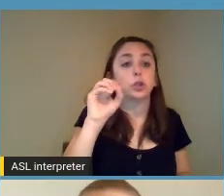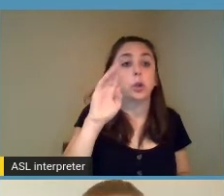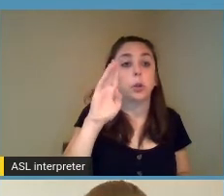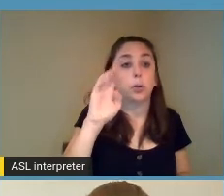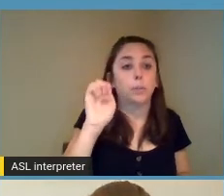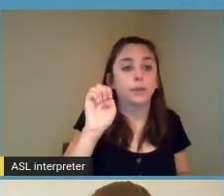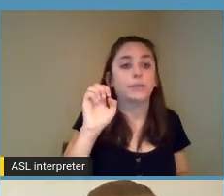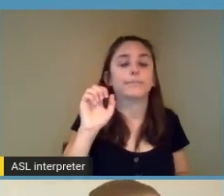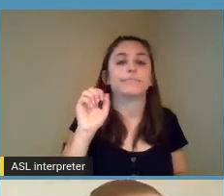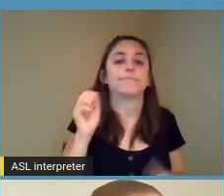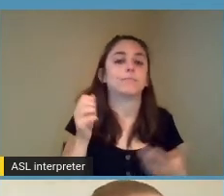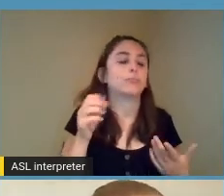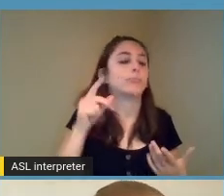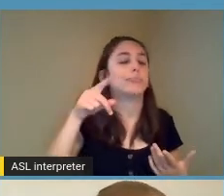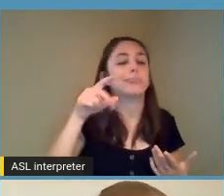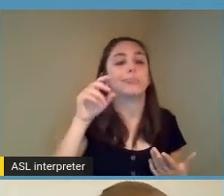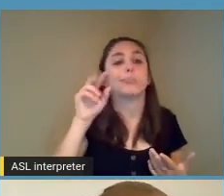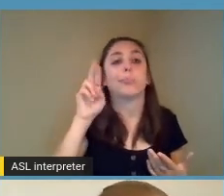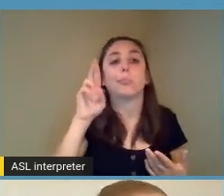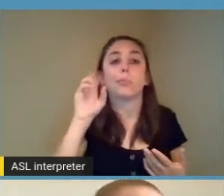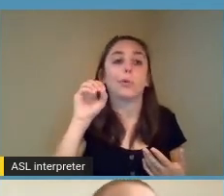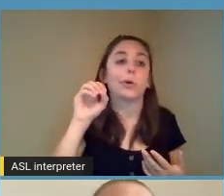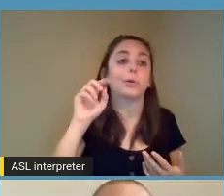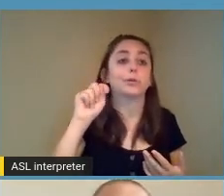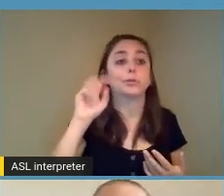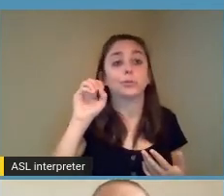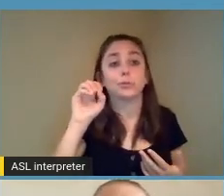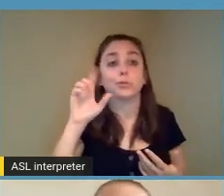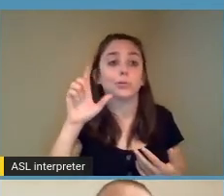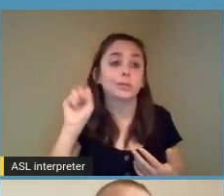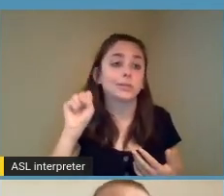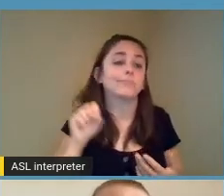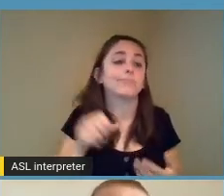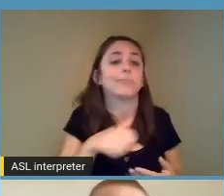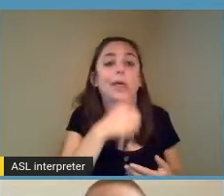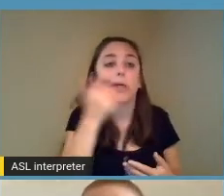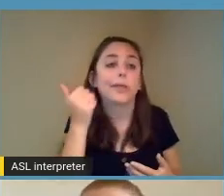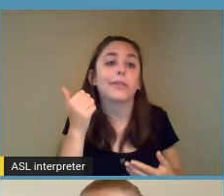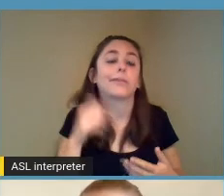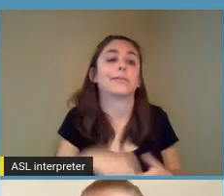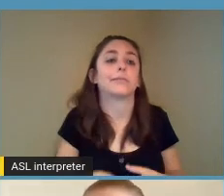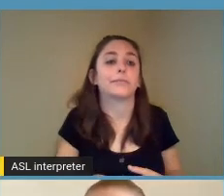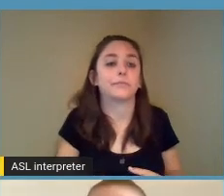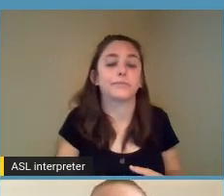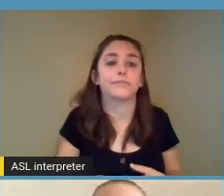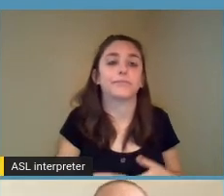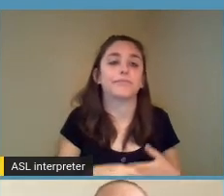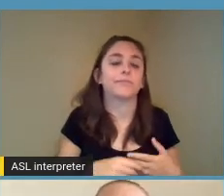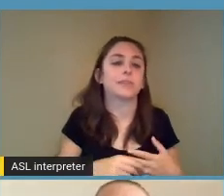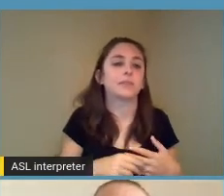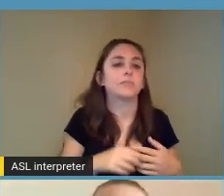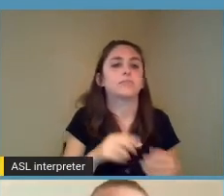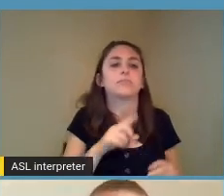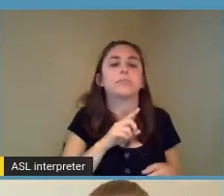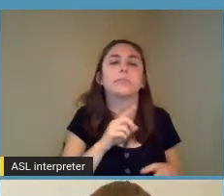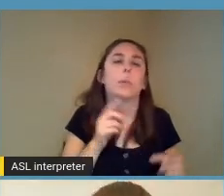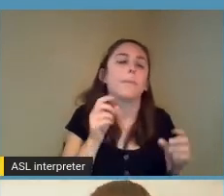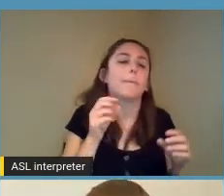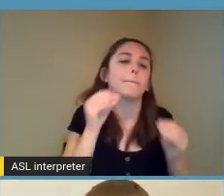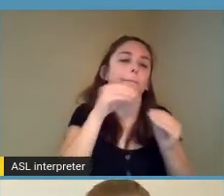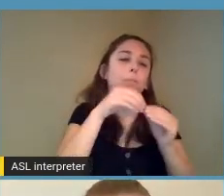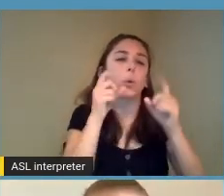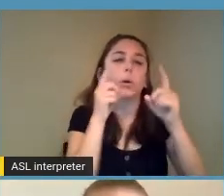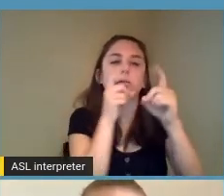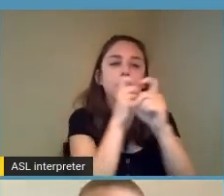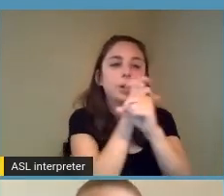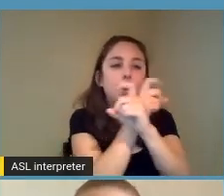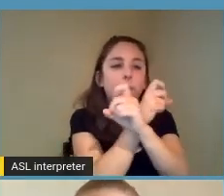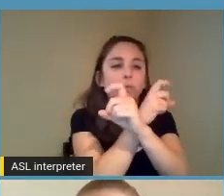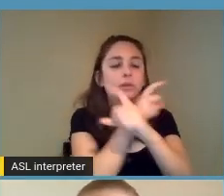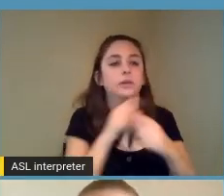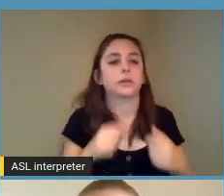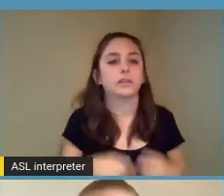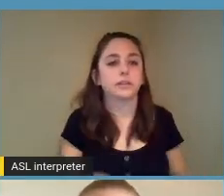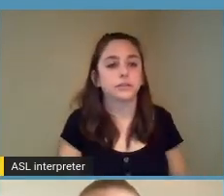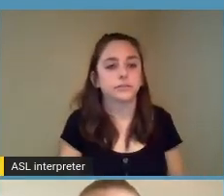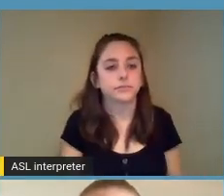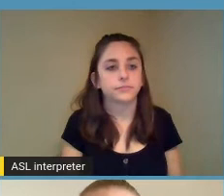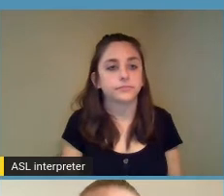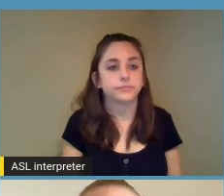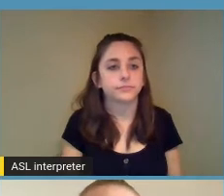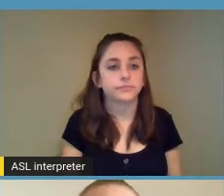ProTools. Like logic pro. These are much more advanced audio -- audio tools so these are